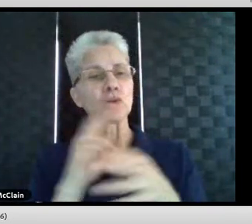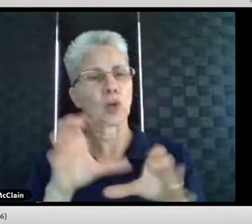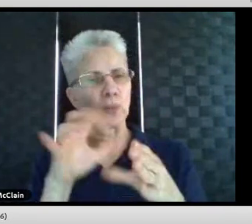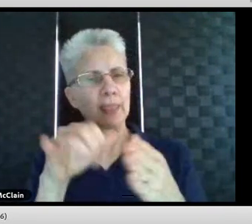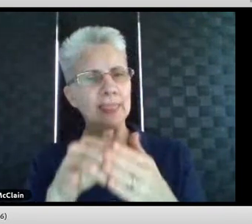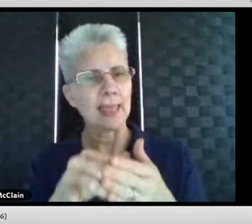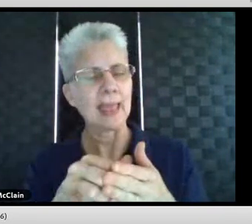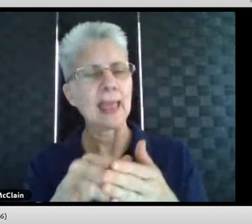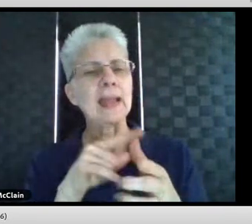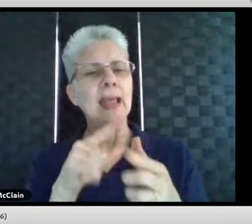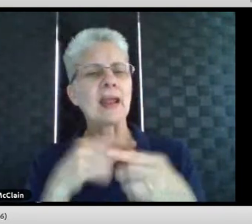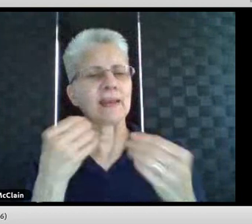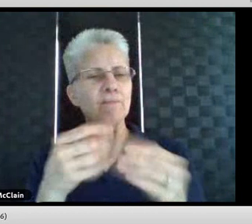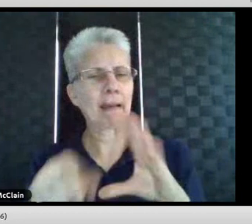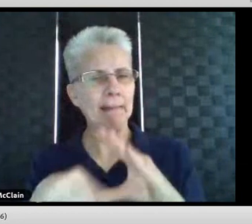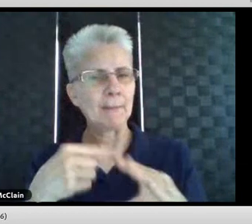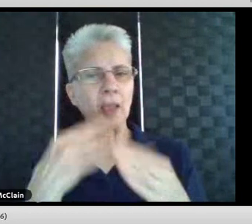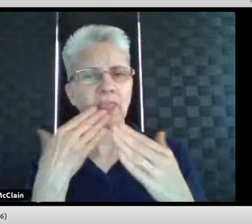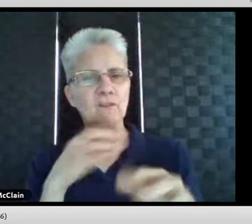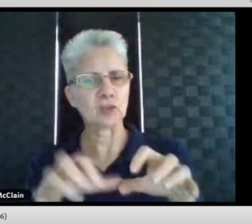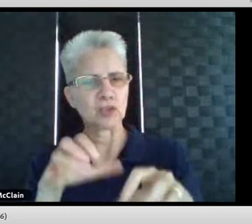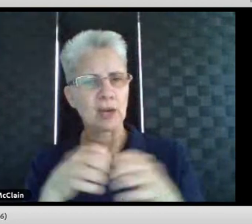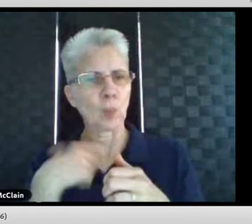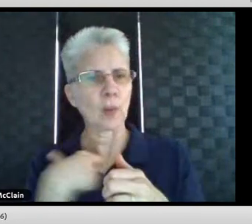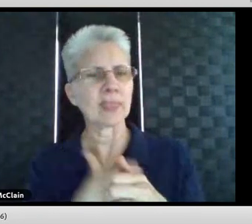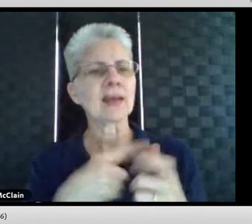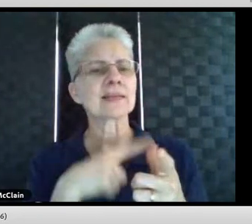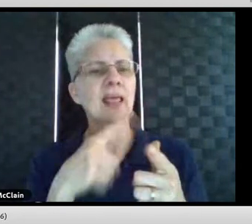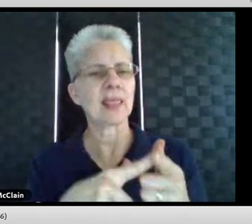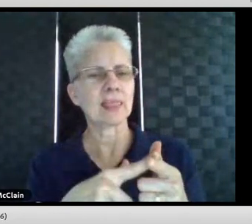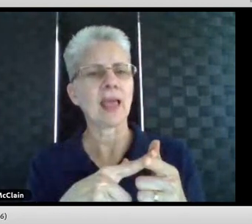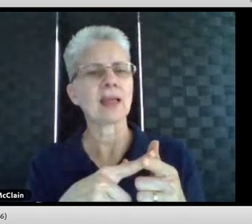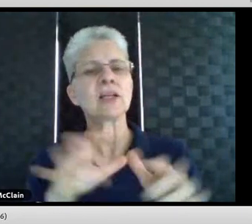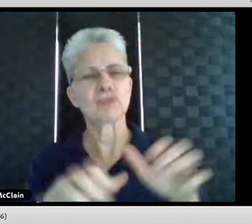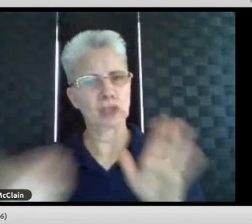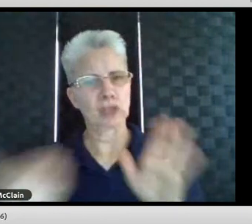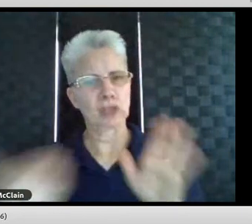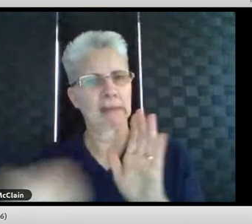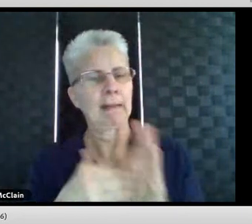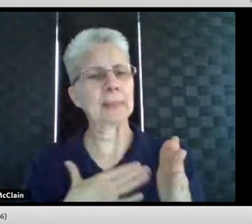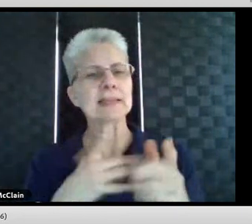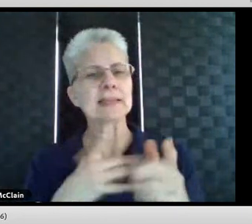Again, I give them my e-mail. I thank them for chatting with us and say, "Please chat with us again," and then the chat ends.